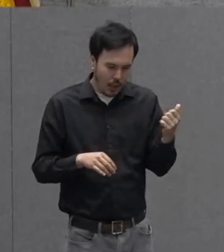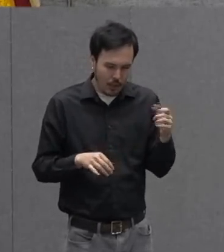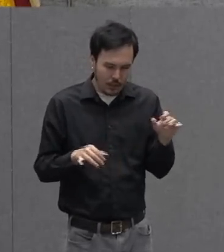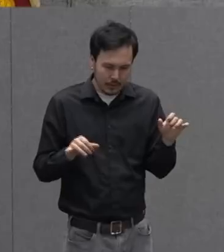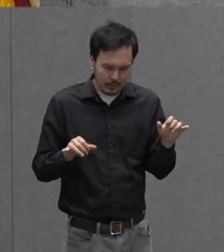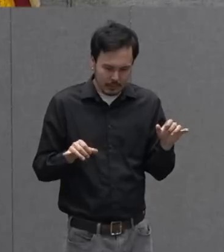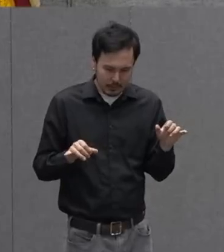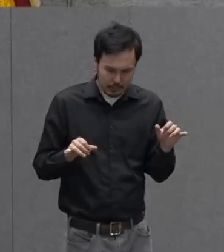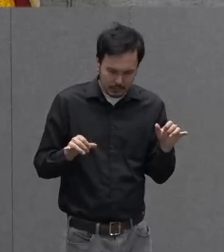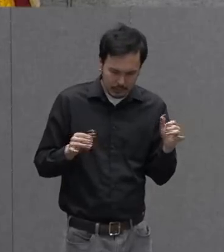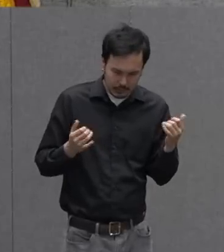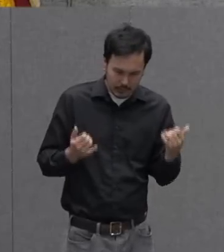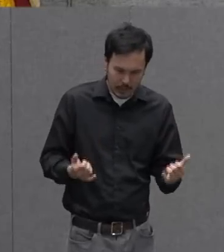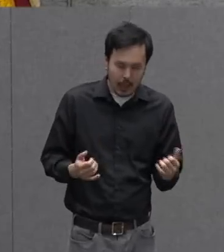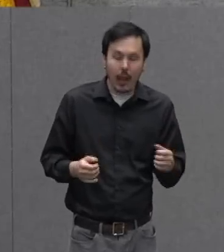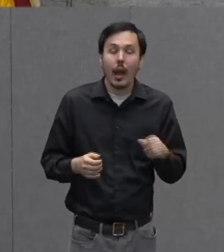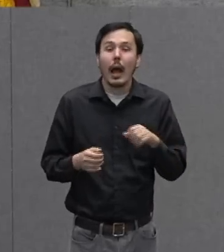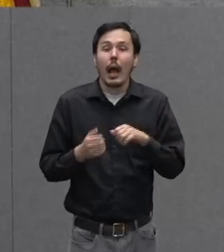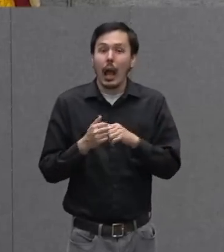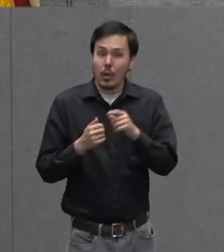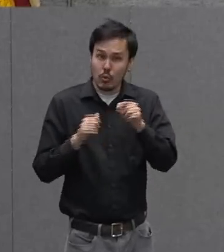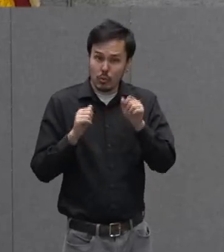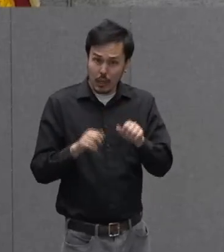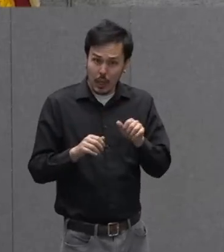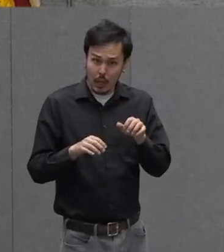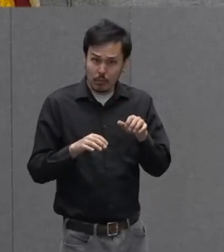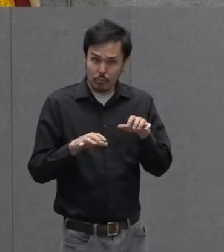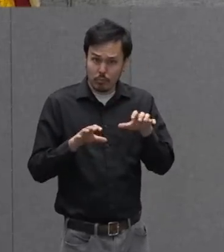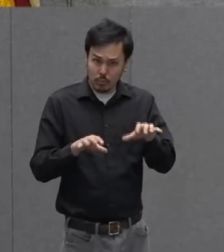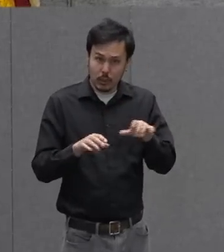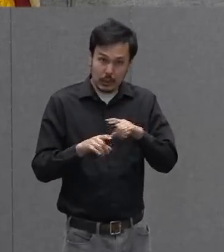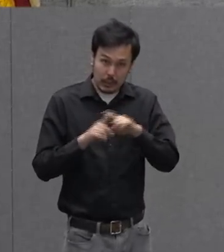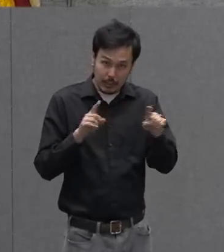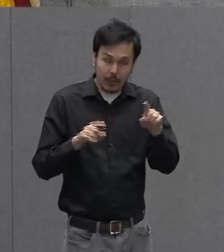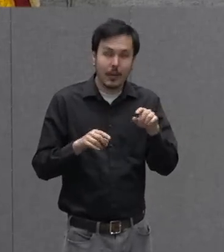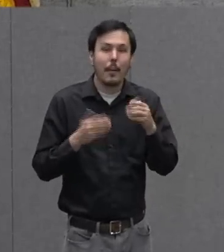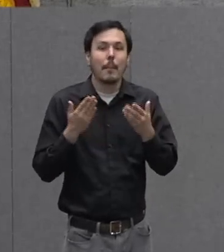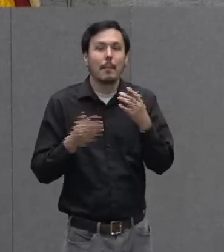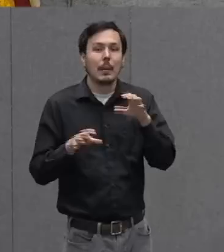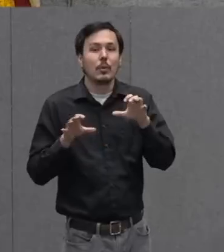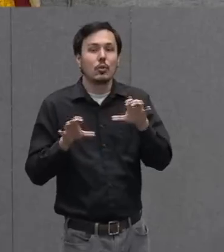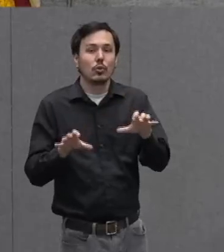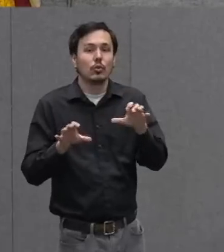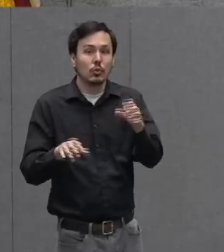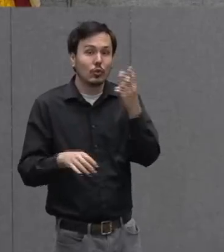Another way you could do this is pulling them out two at a time and counting by twos. That's what we usually do, right friends?